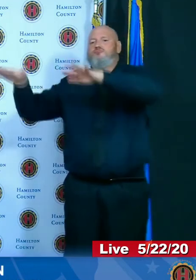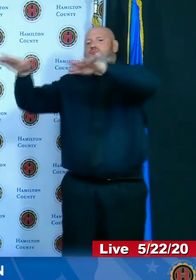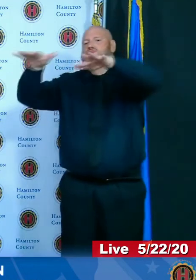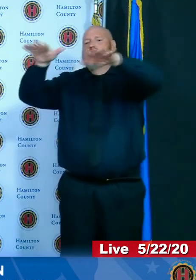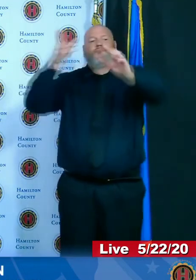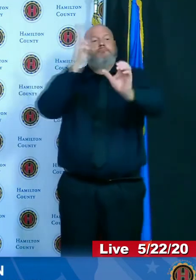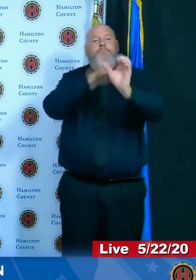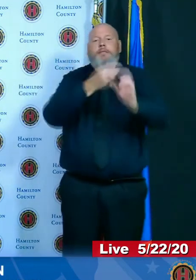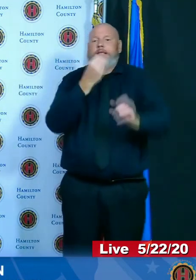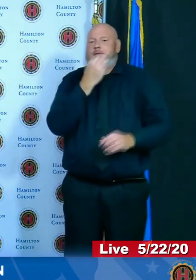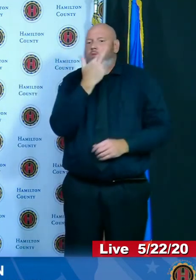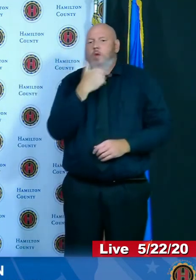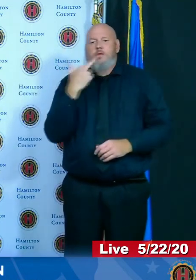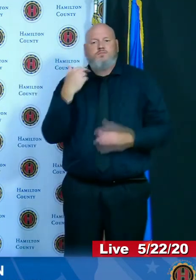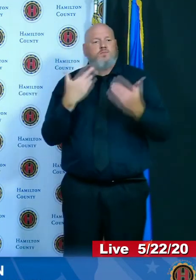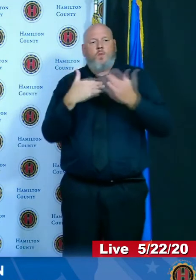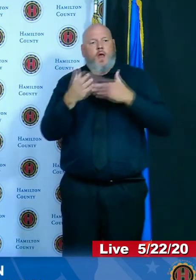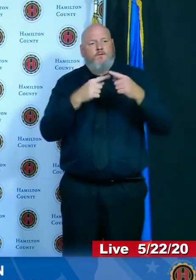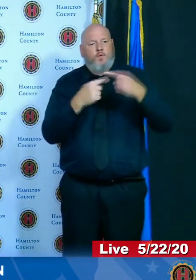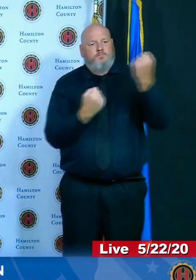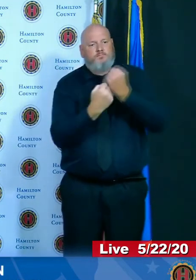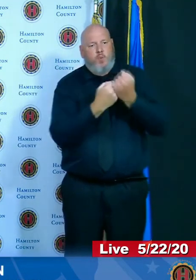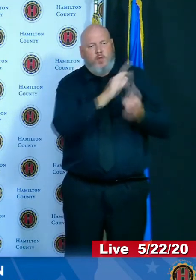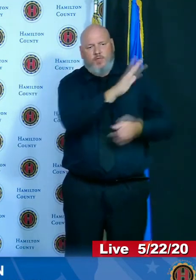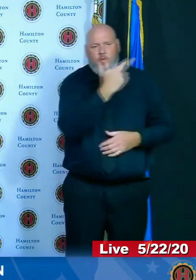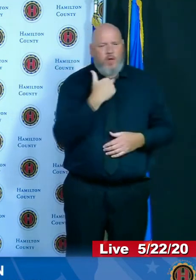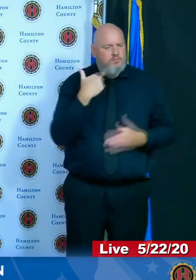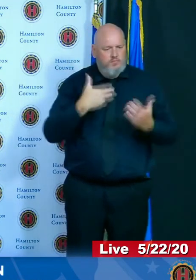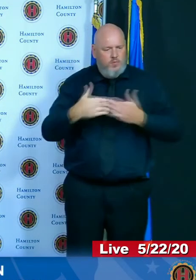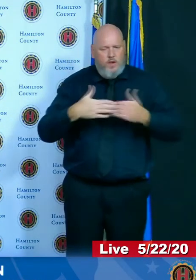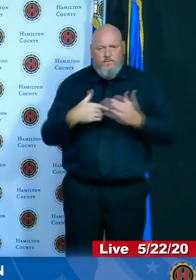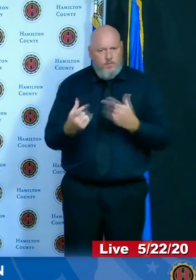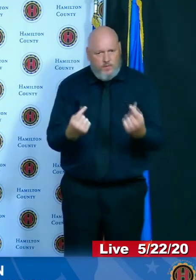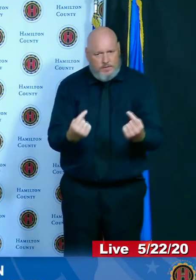some of these restaurants yes so I am super excited that people